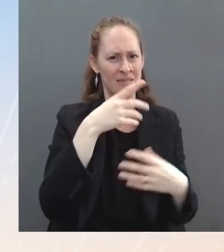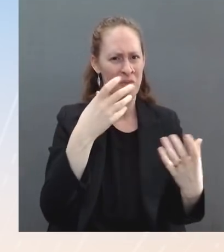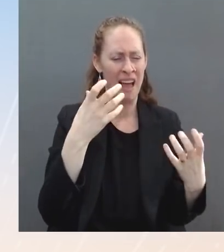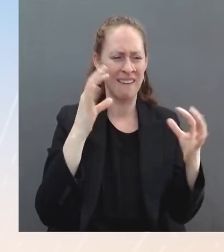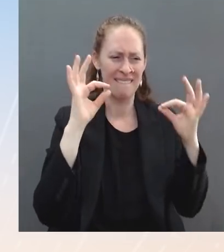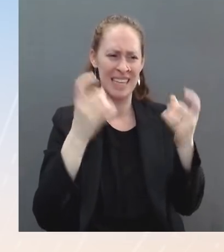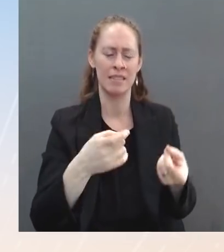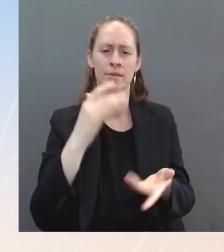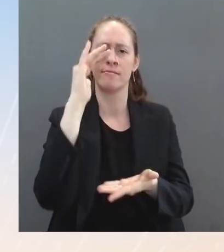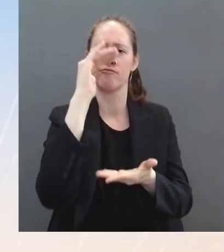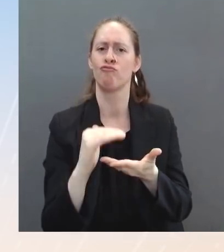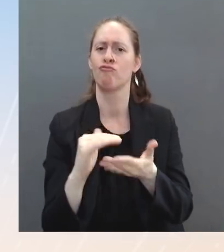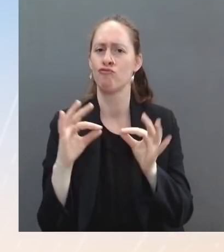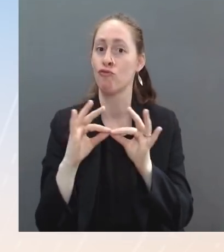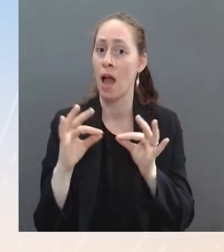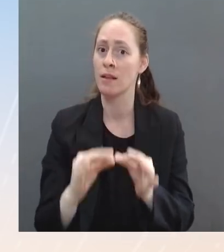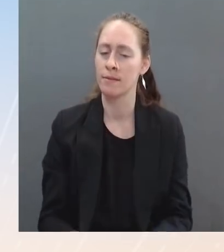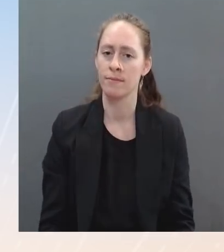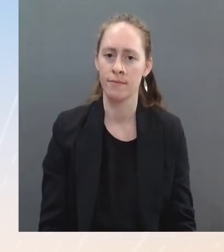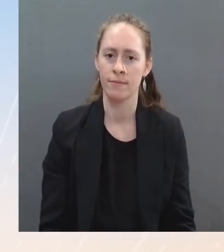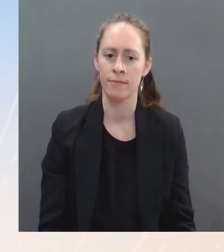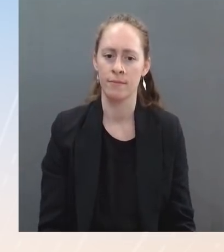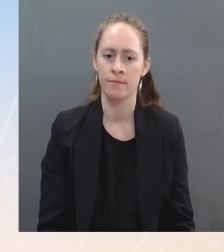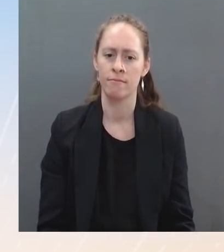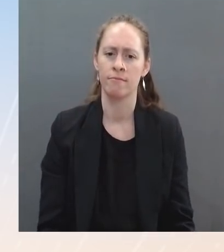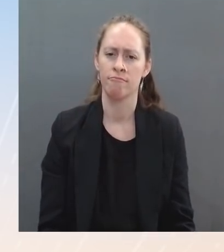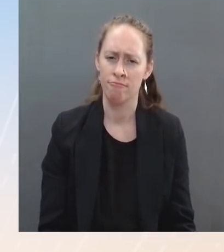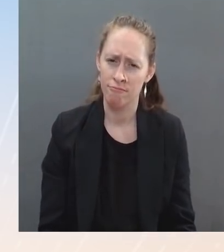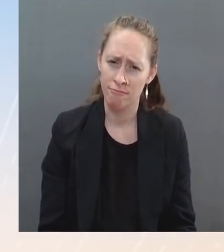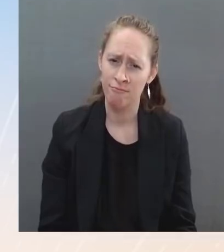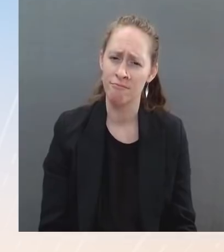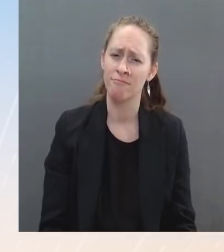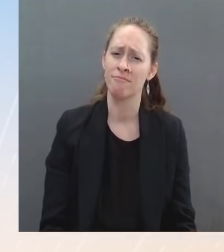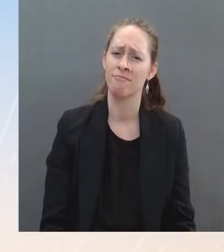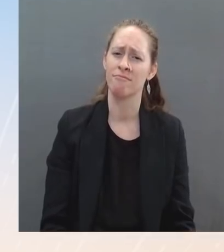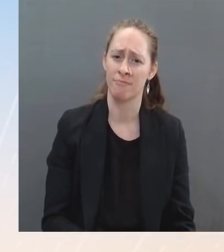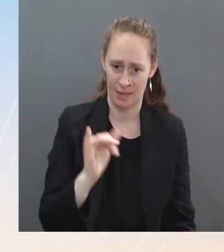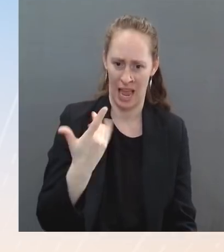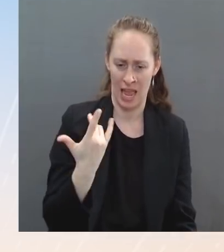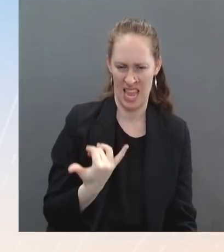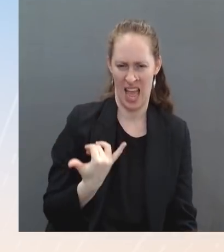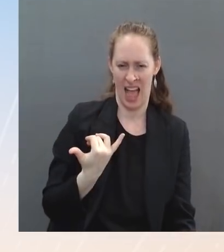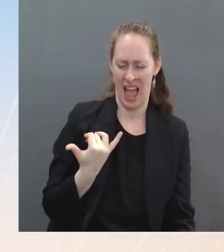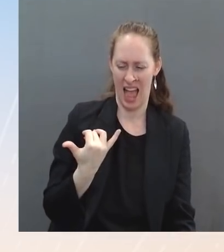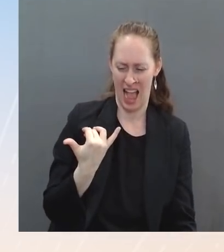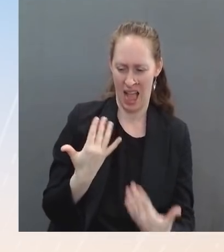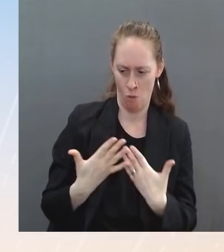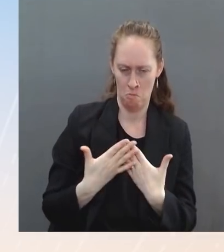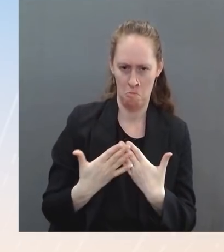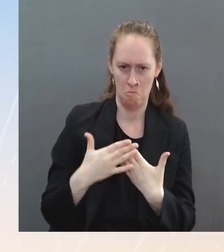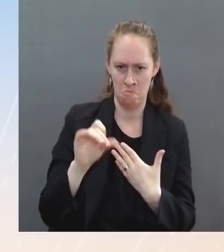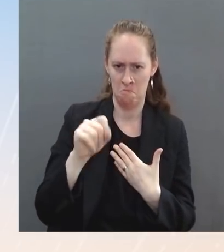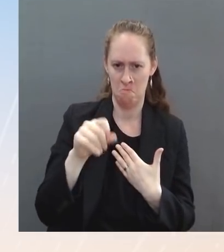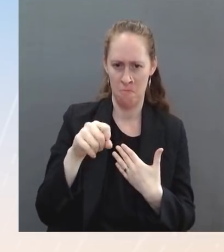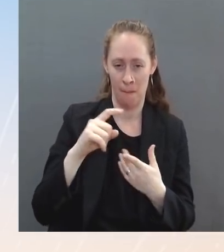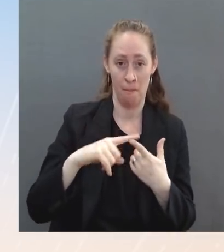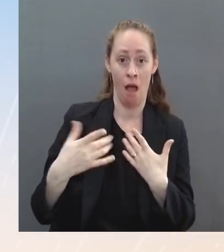you know, a long-term solution. And you know, one analyst has said that if the market maintains a structural deficit